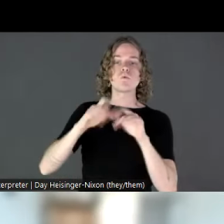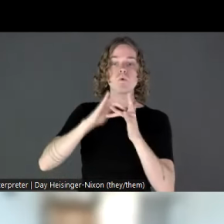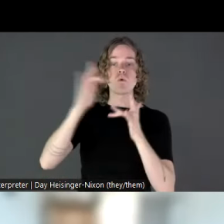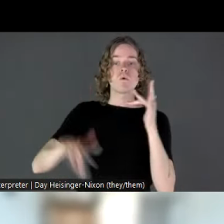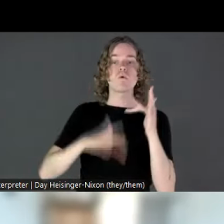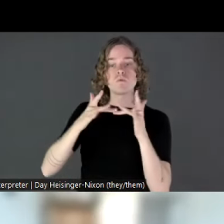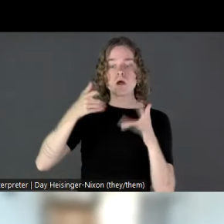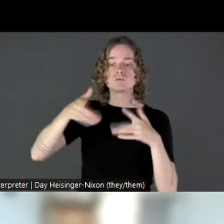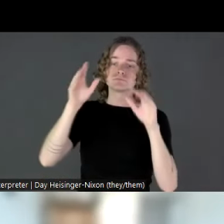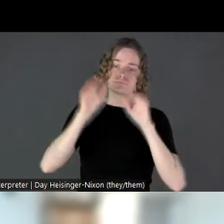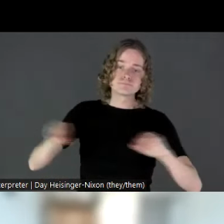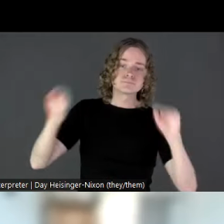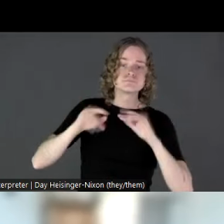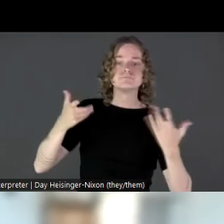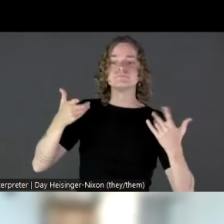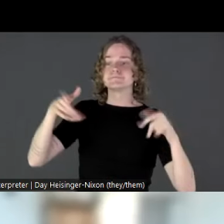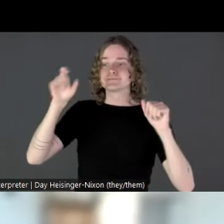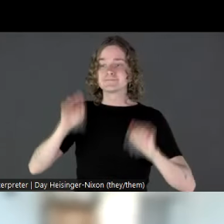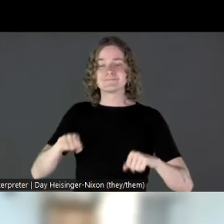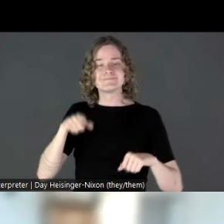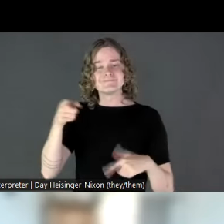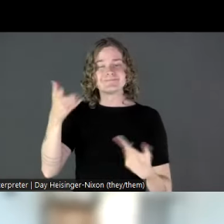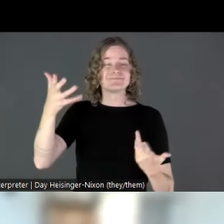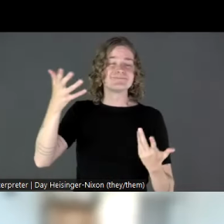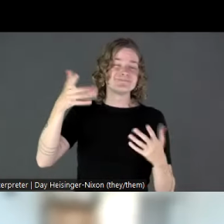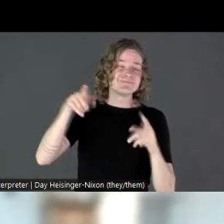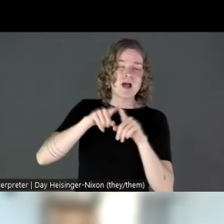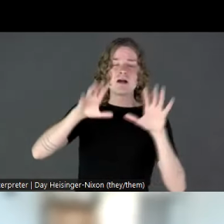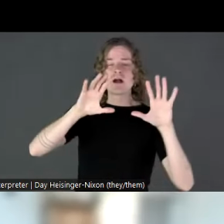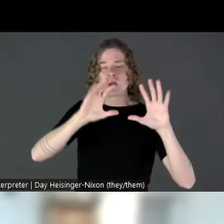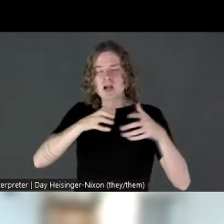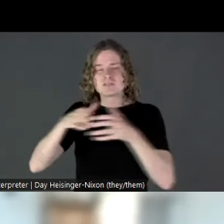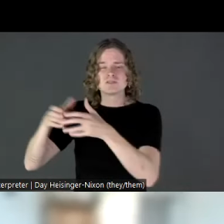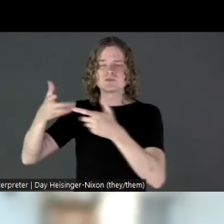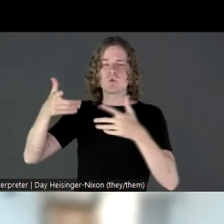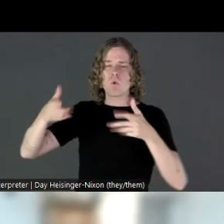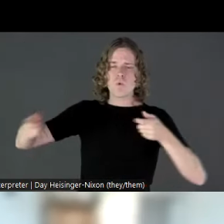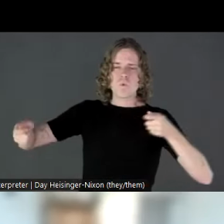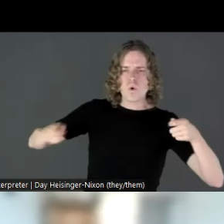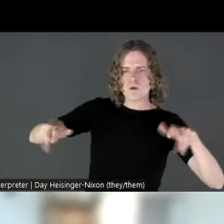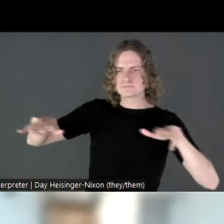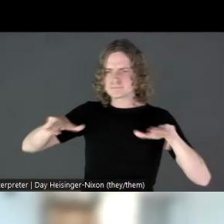This is for cluster coordinators, information managers, others involved in cluster coordination.